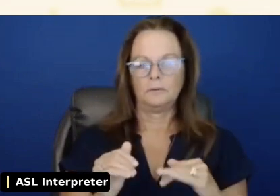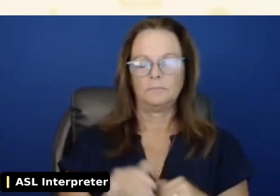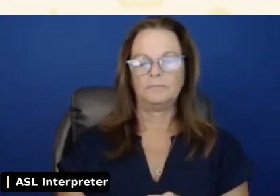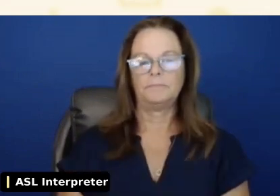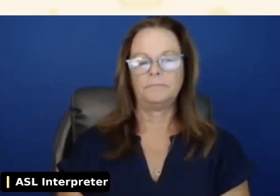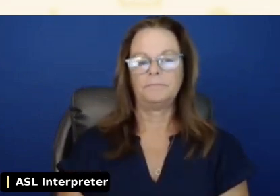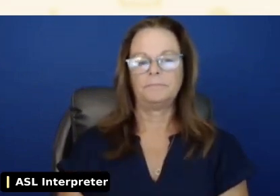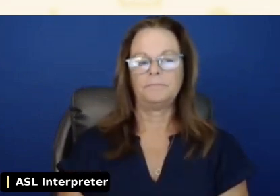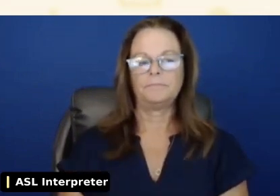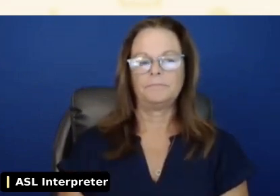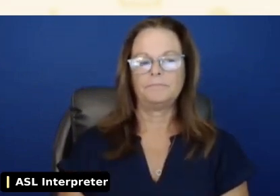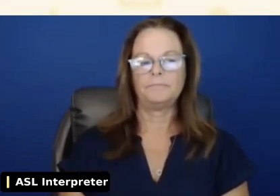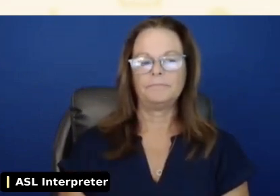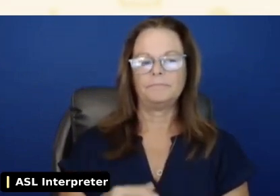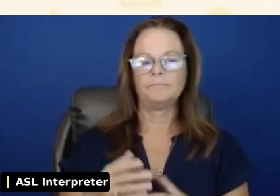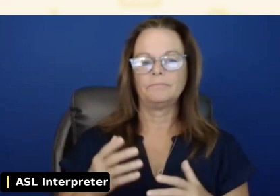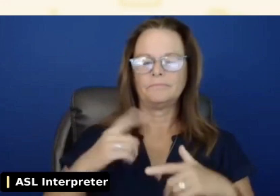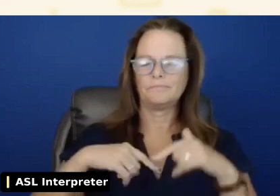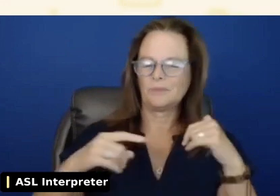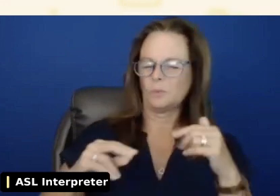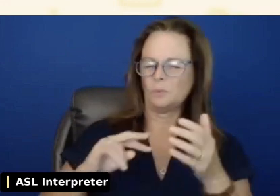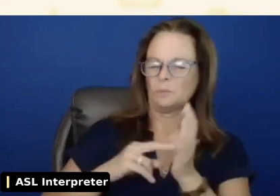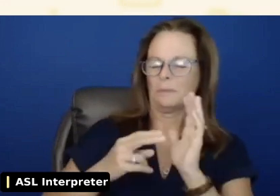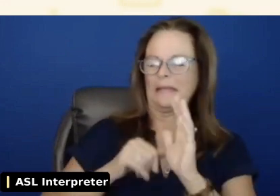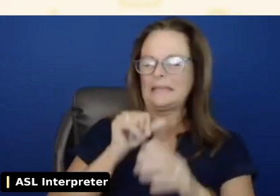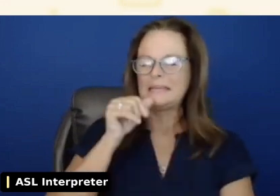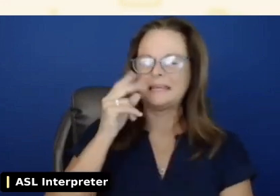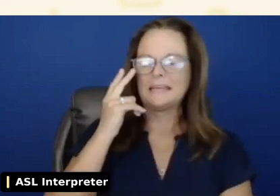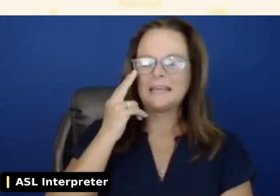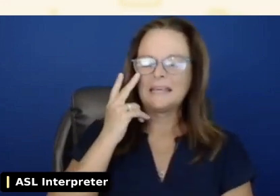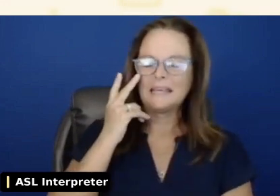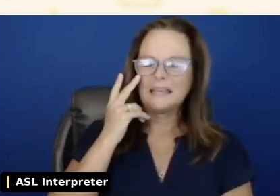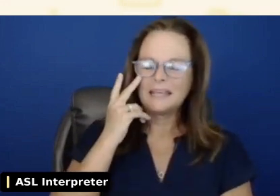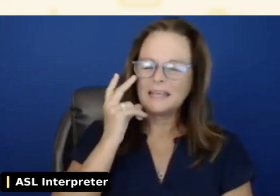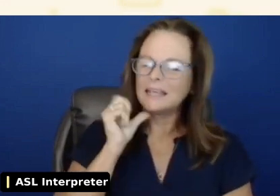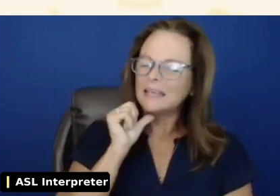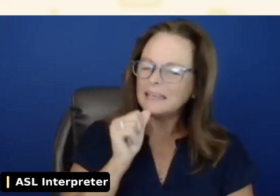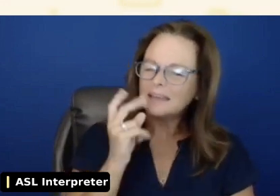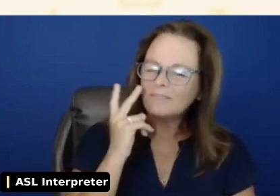into the specific types of invisible health conditions.